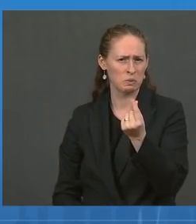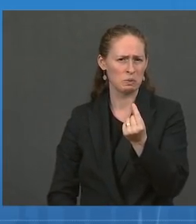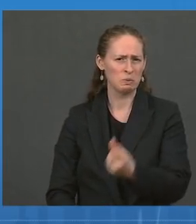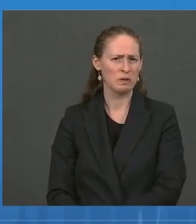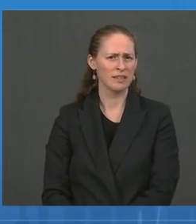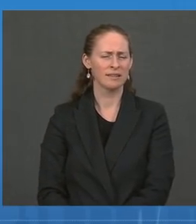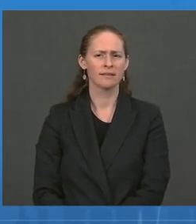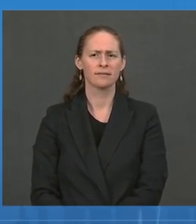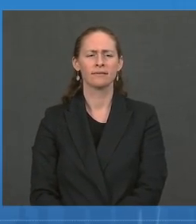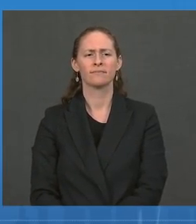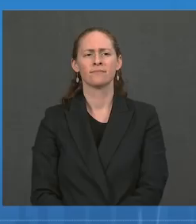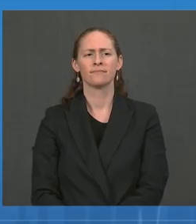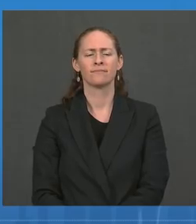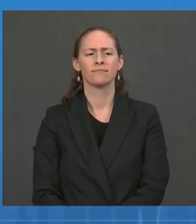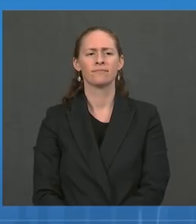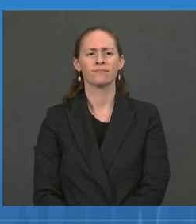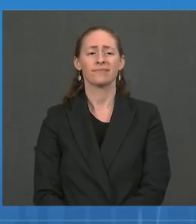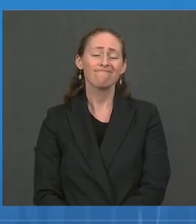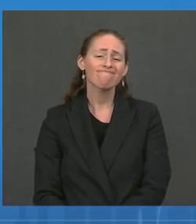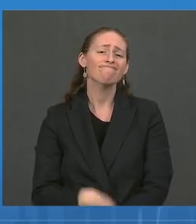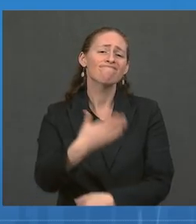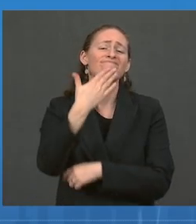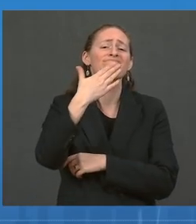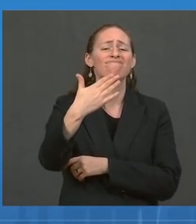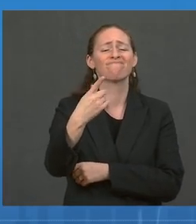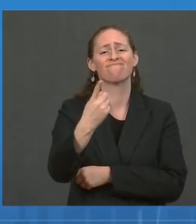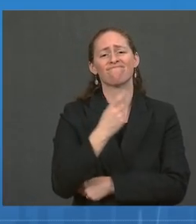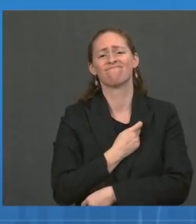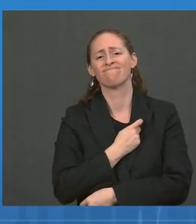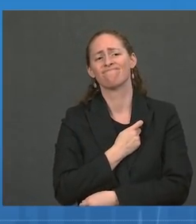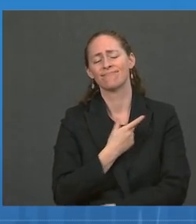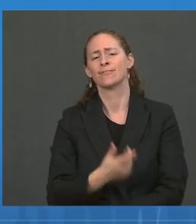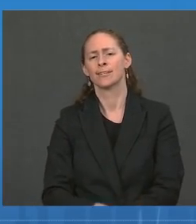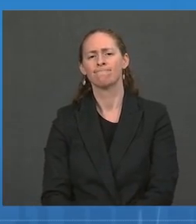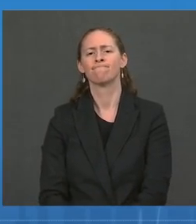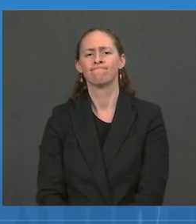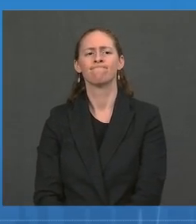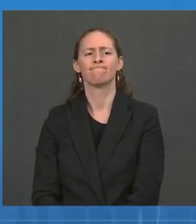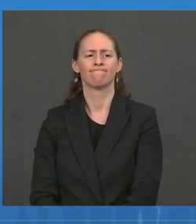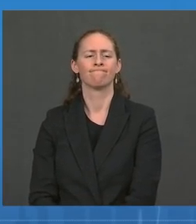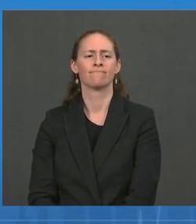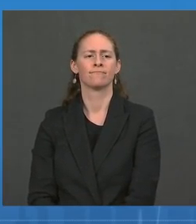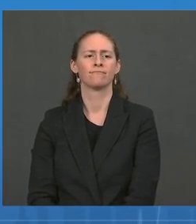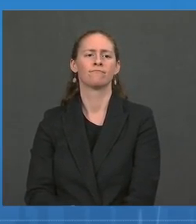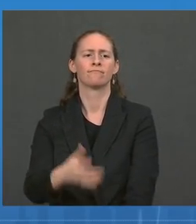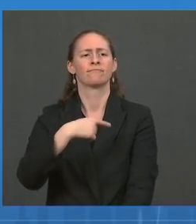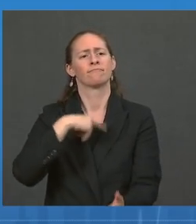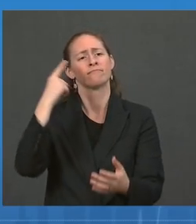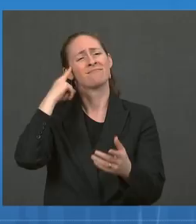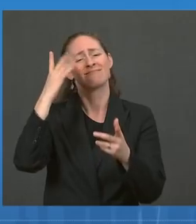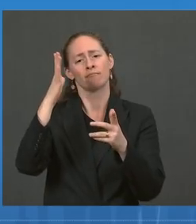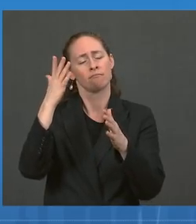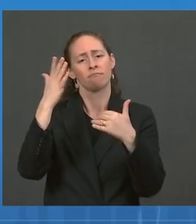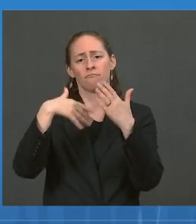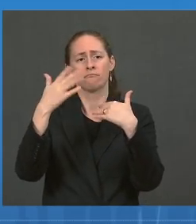Dr. Nunez-Smith: Yes, thank you for the question. And so, we think everybody is worth that investment -- right? to connect with them